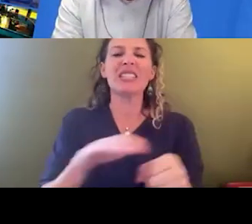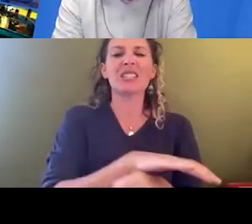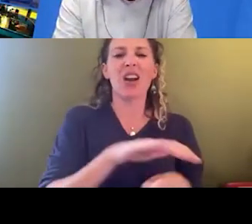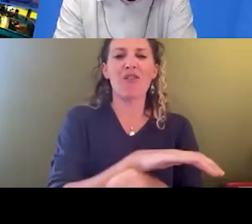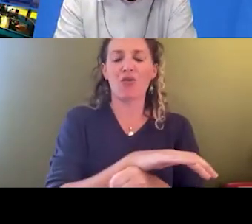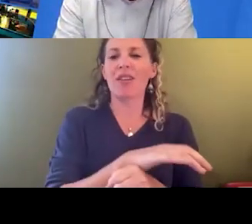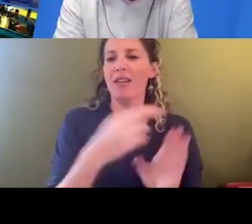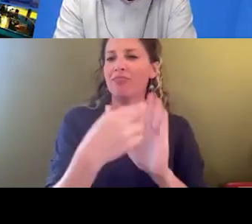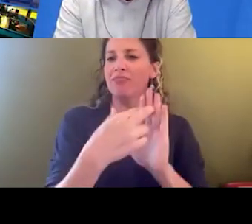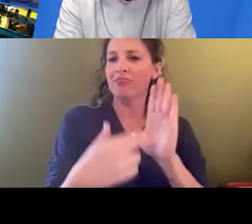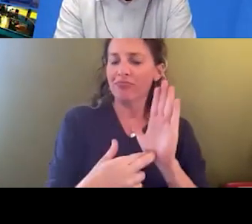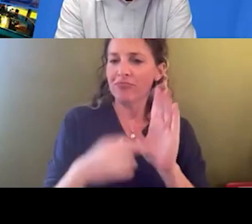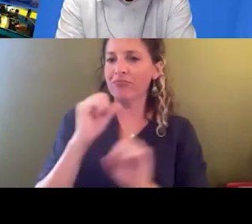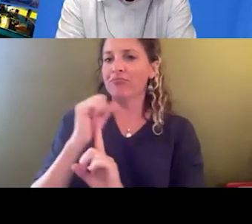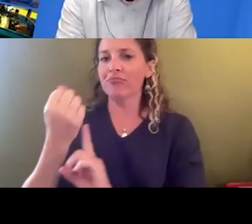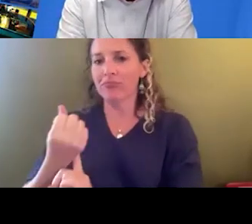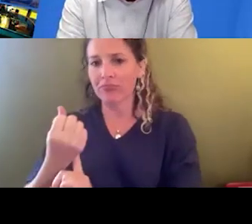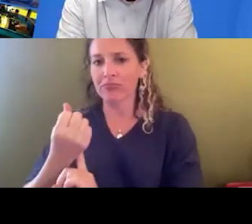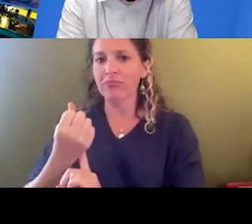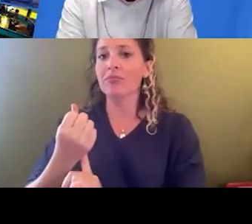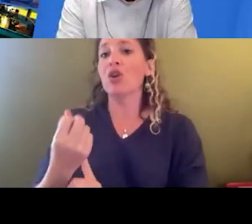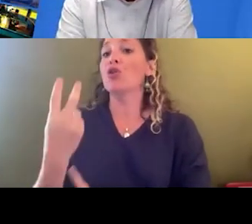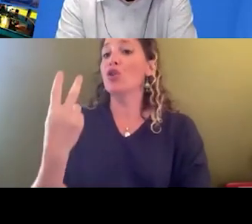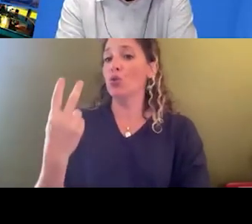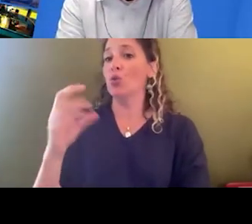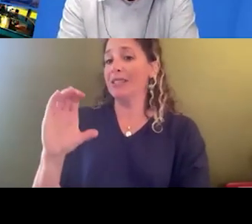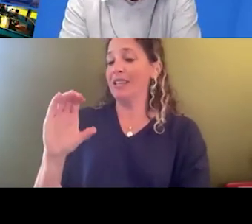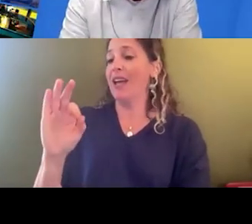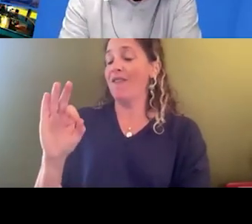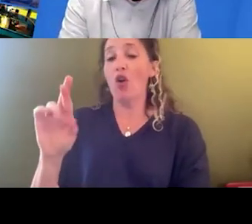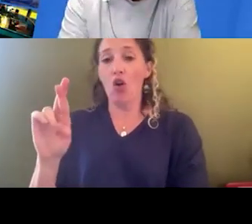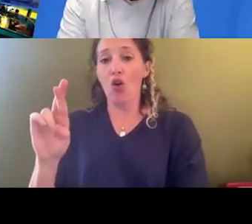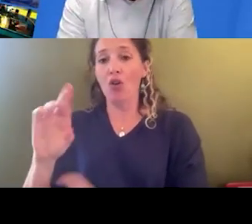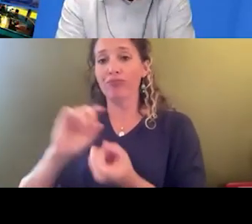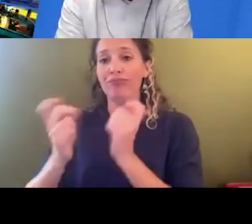which implement the revised 2 CFR. Before we begin, we'd like to take